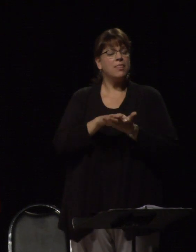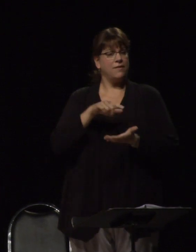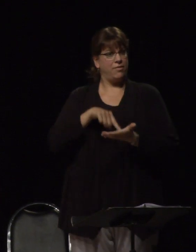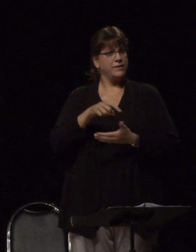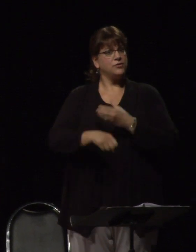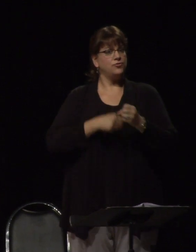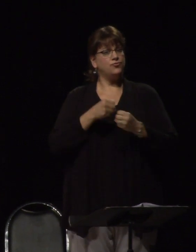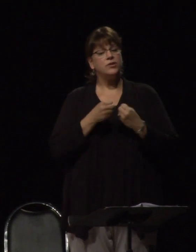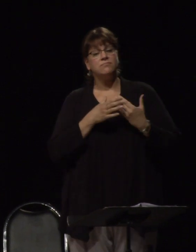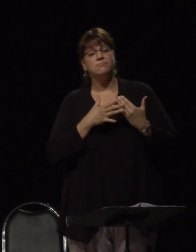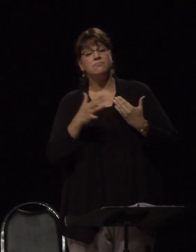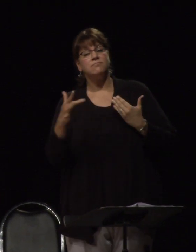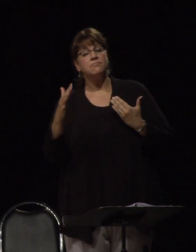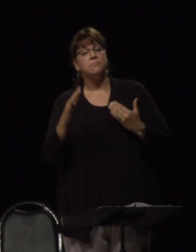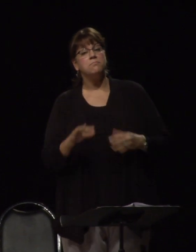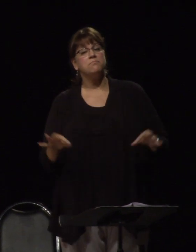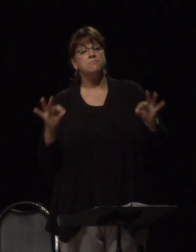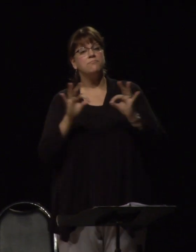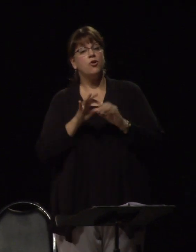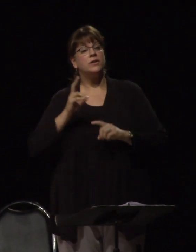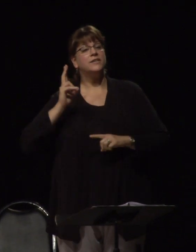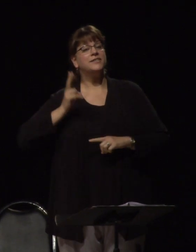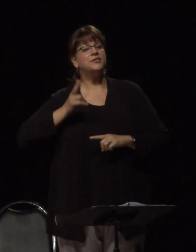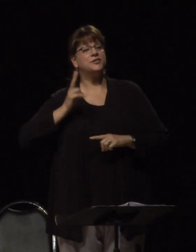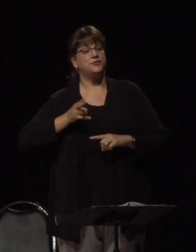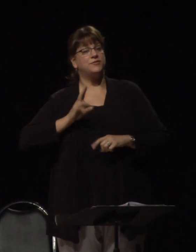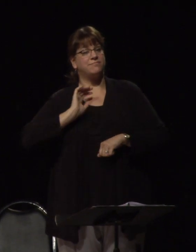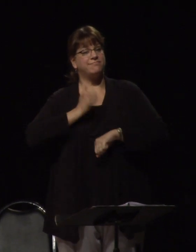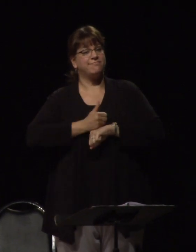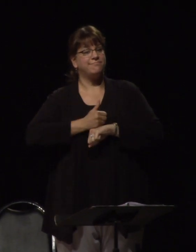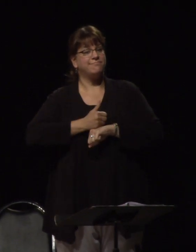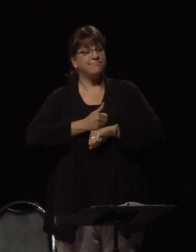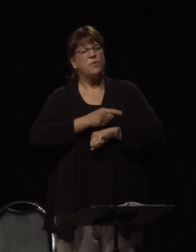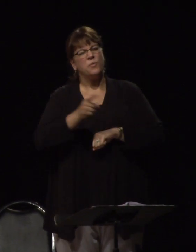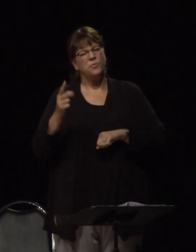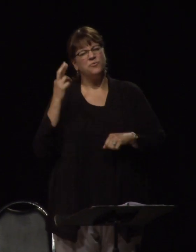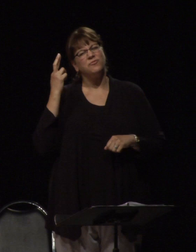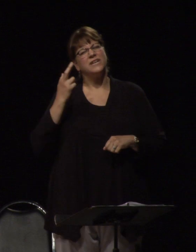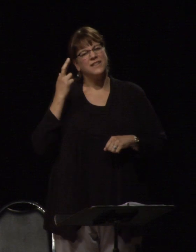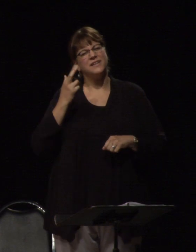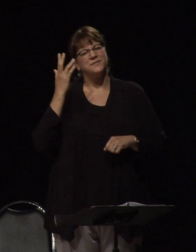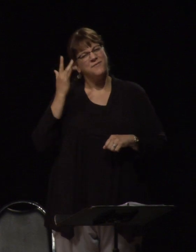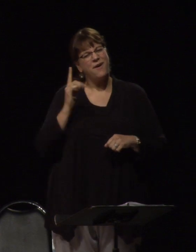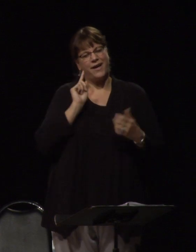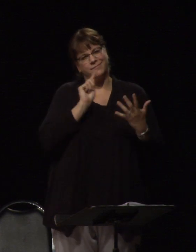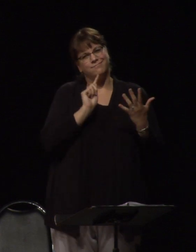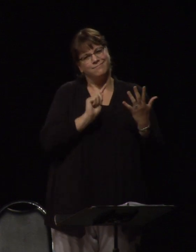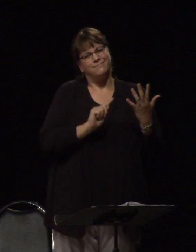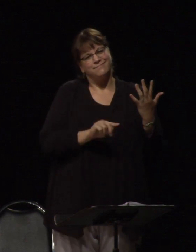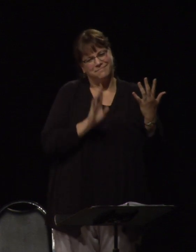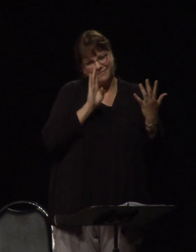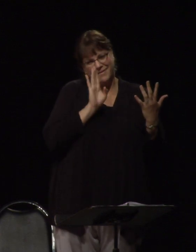IMPORTANT IN THE HISTORY OF RIT, FOR REASONS THAT YOU ARE ALREADY AWARE OF.